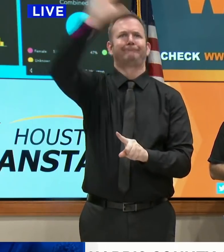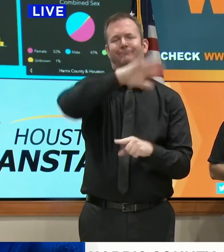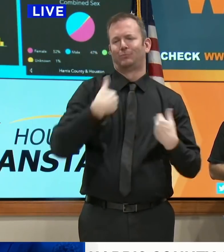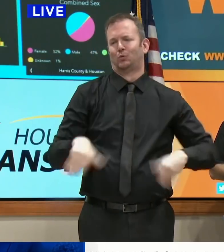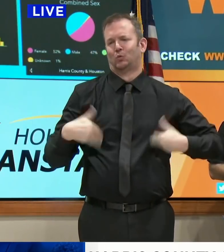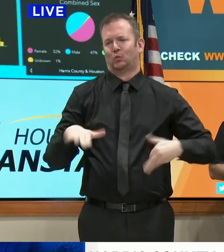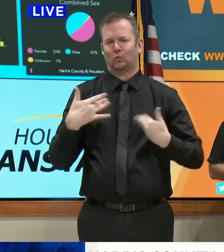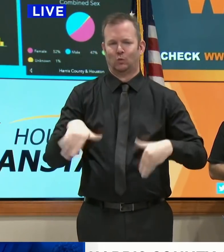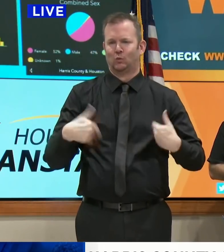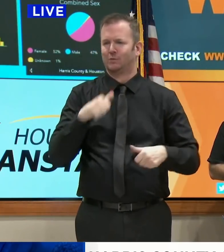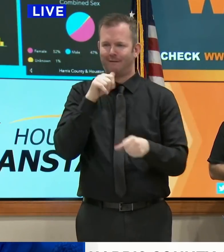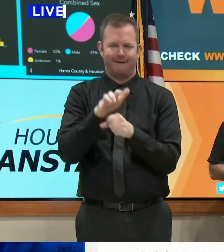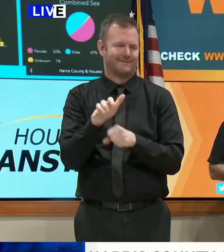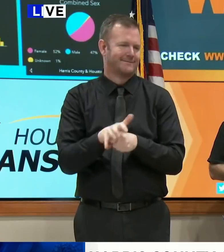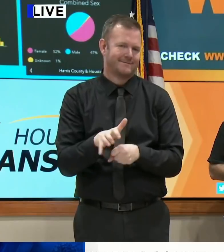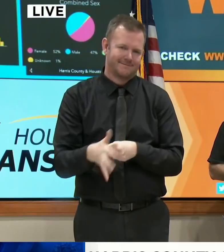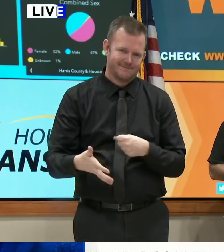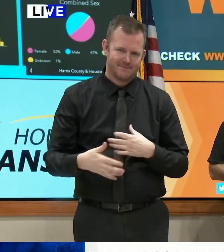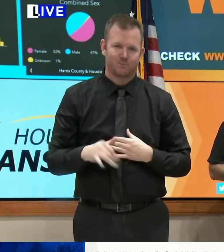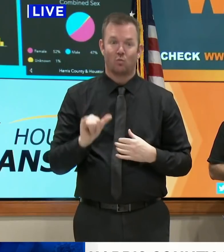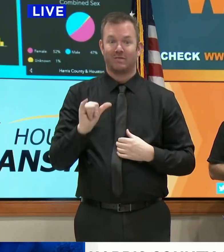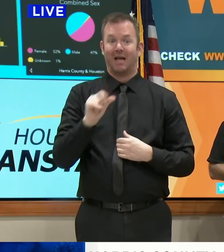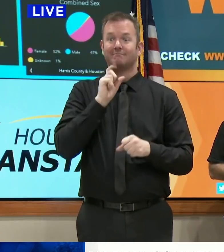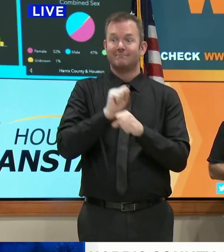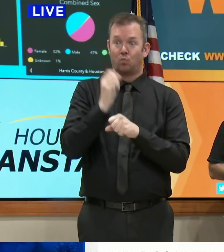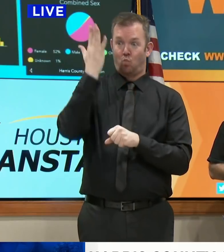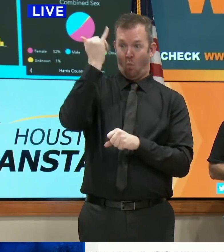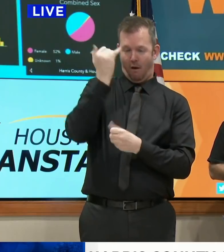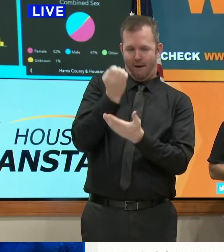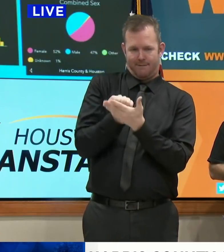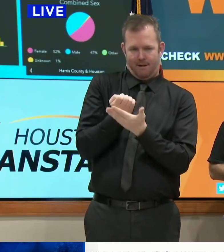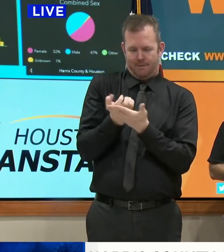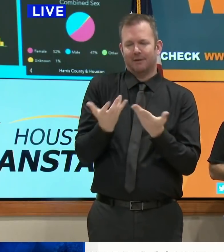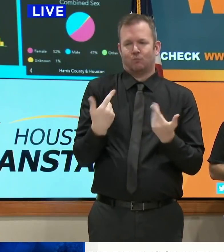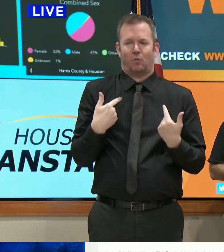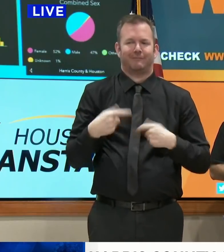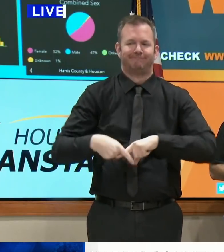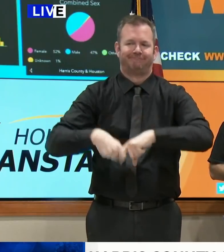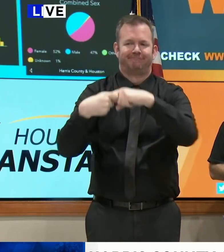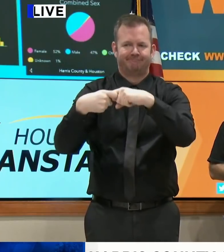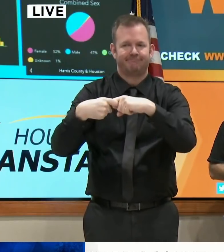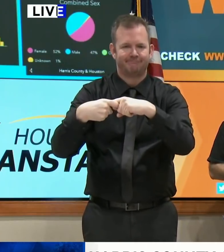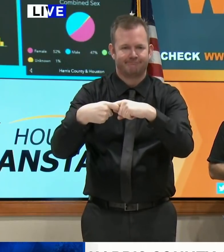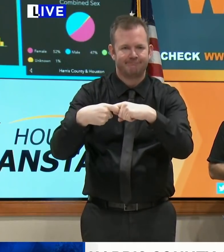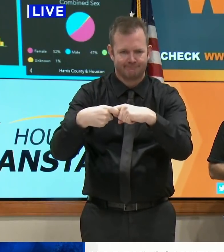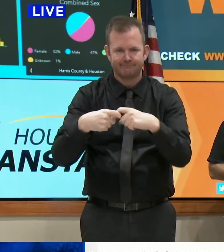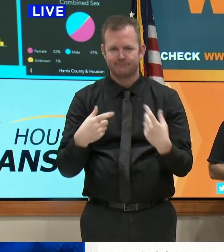the materials because they just haven’t been available in this haven’t been available in this country until recently so country until recently so that will always weigh heavily that will always weigh heavily that’s the reason our economy that’s the reason our economy had to shut down. But right now